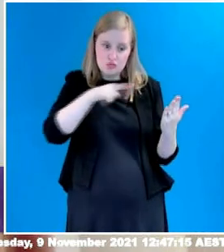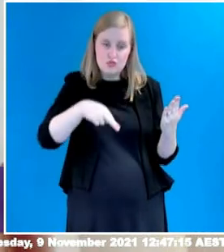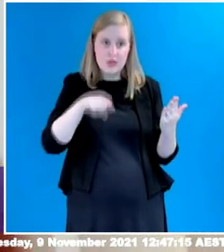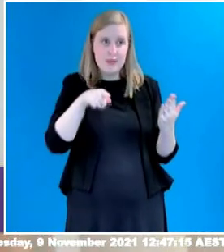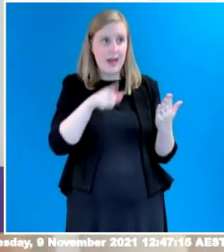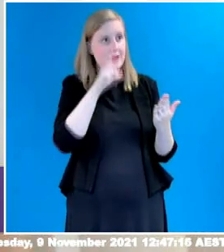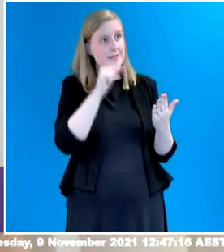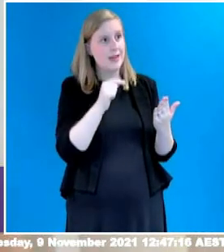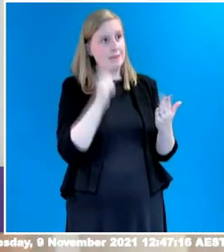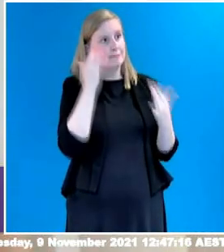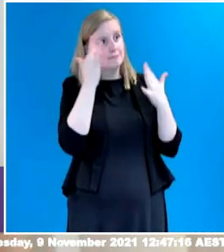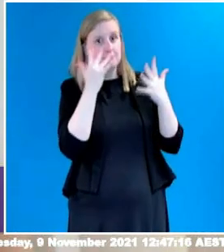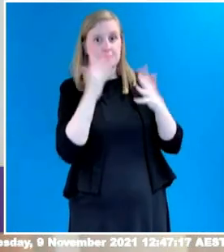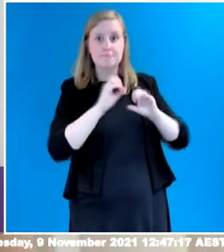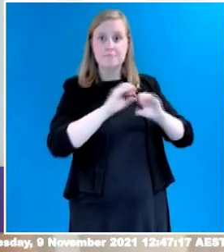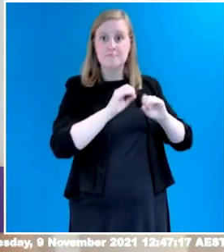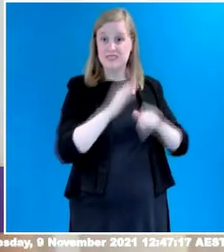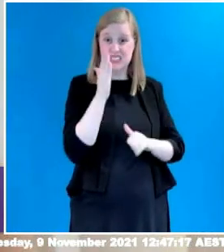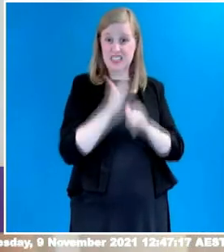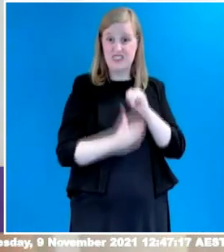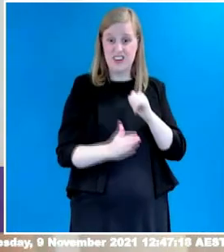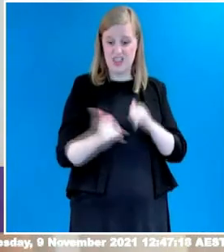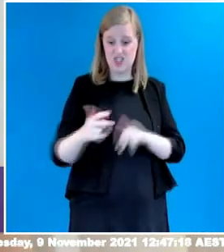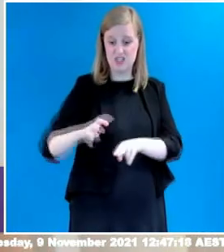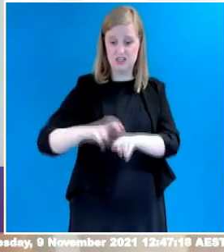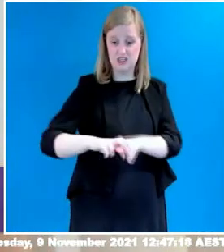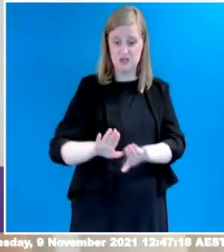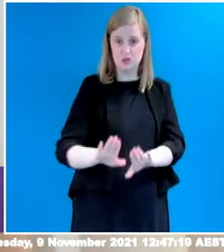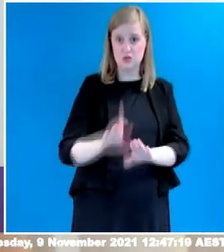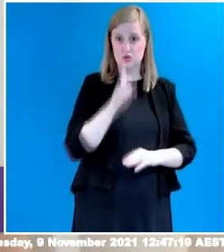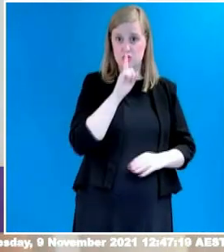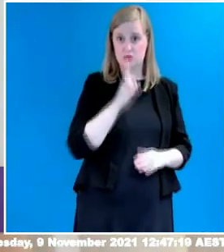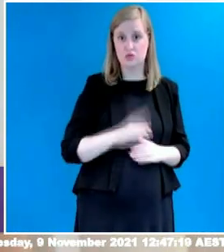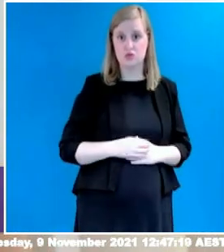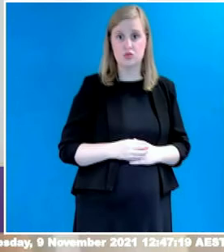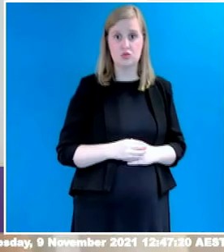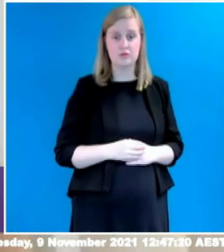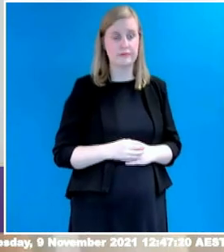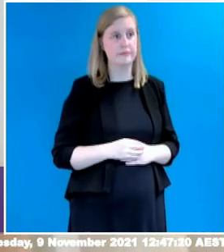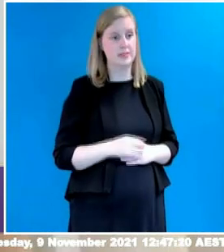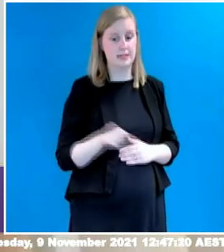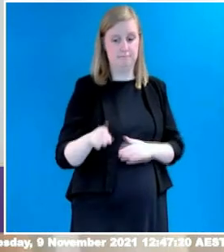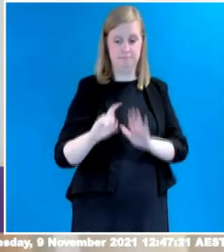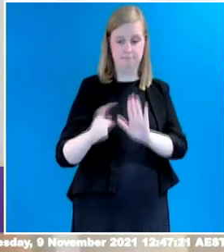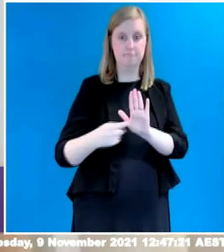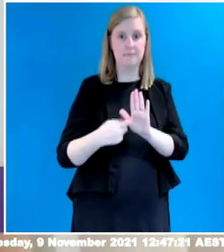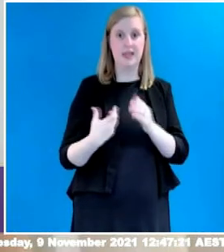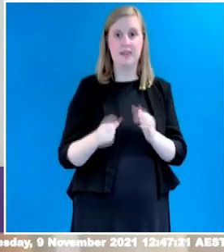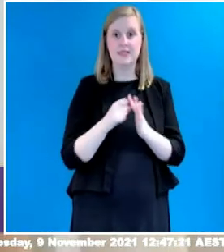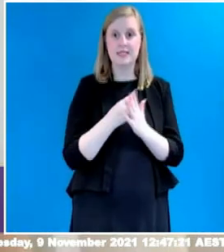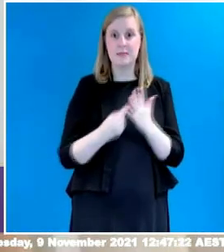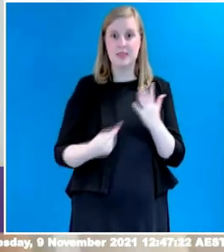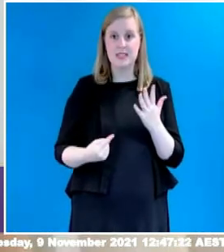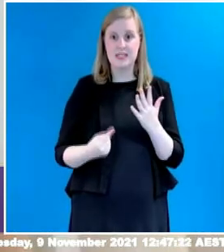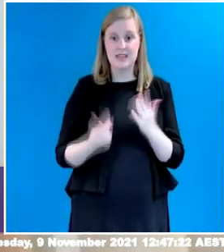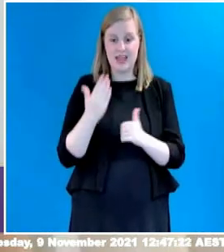They are never given the papers in time, in a format that works for them, so they can prepare for the meeting.